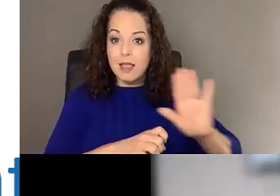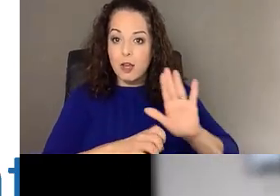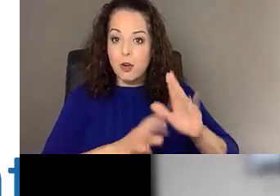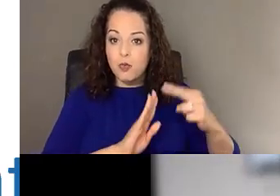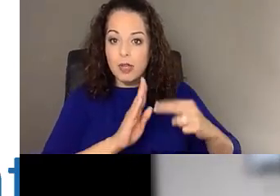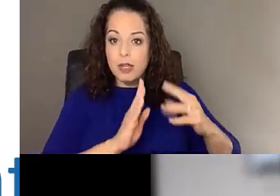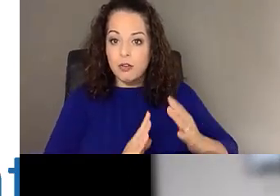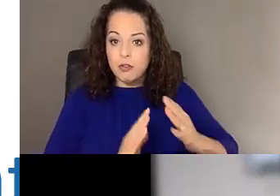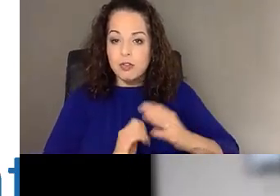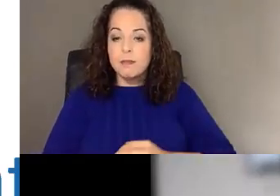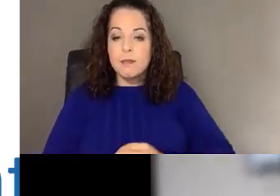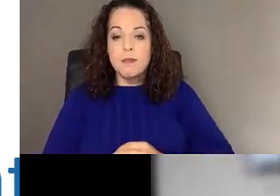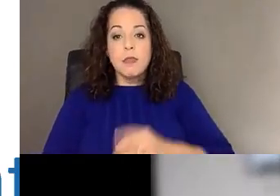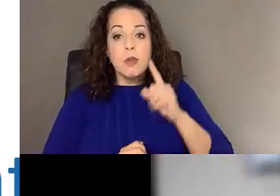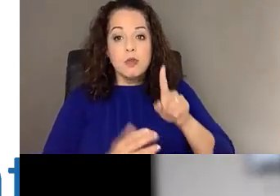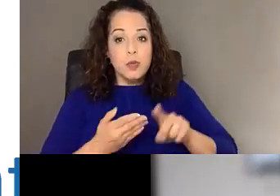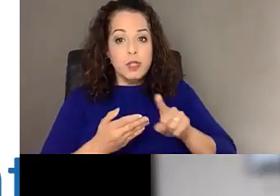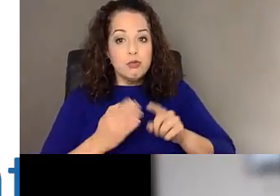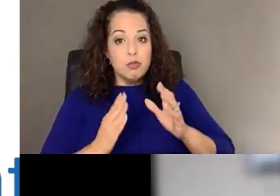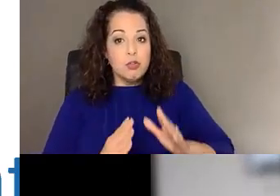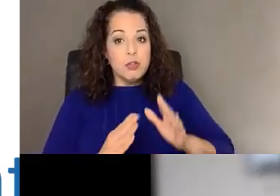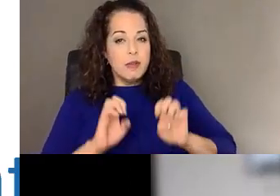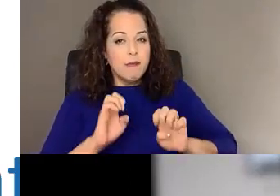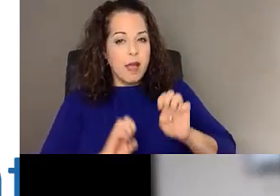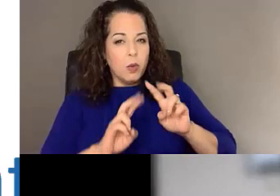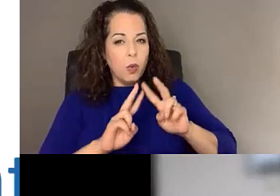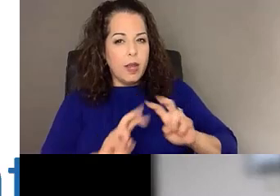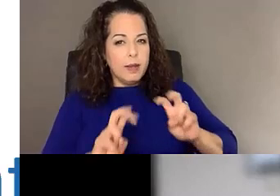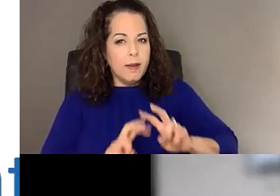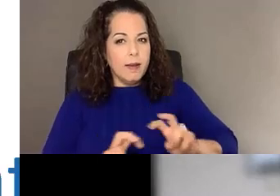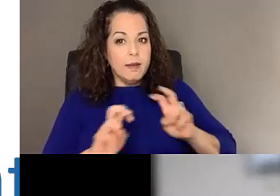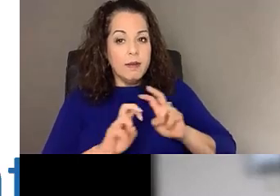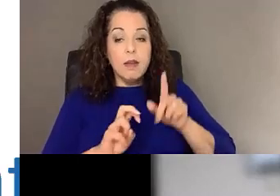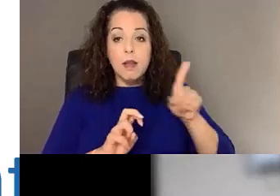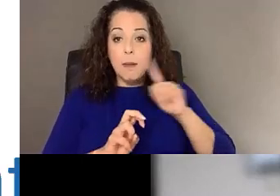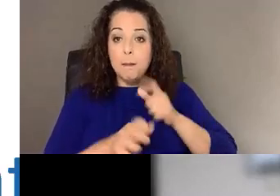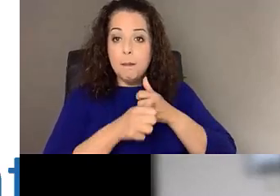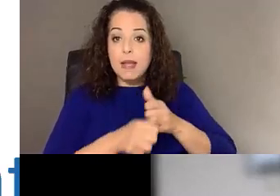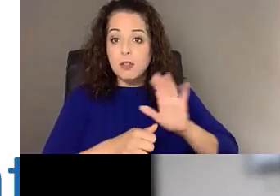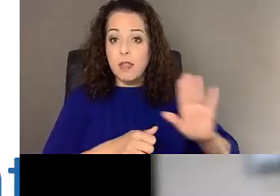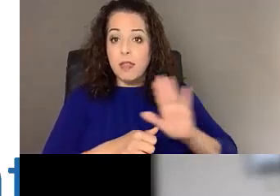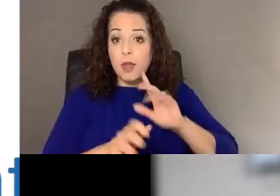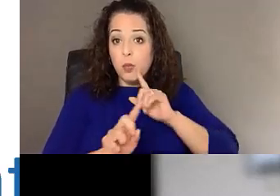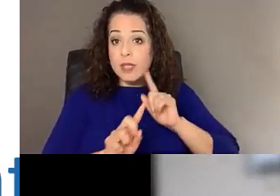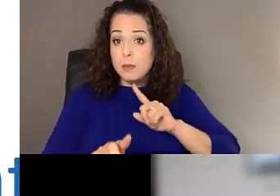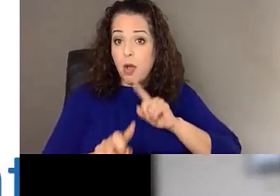So researchers evaluated them based on participants' response accuracy, so the number of errors